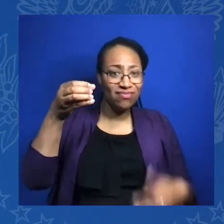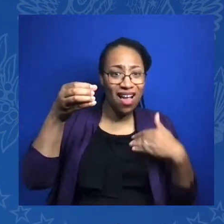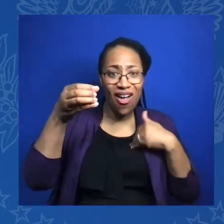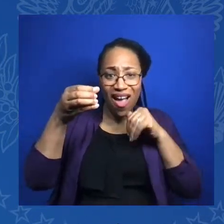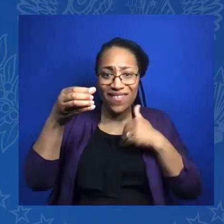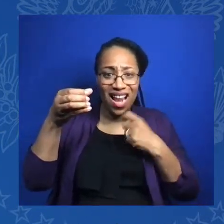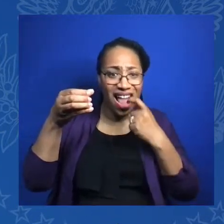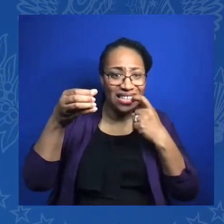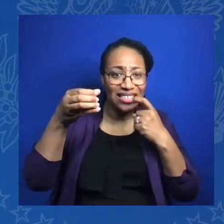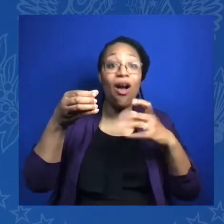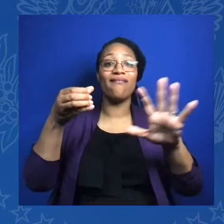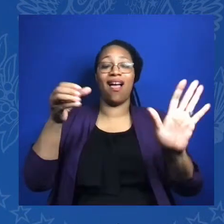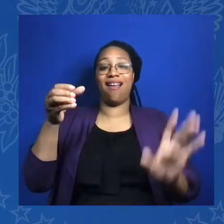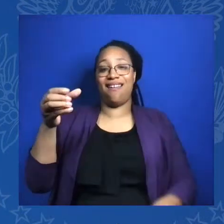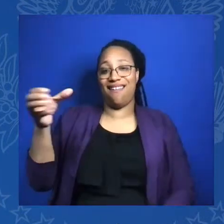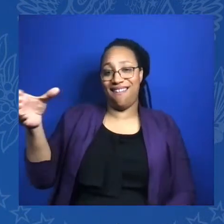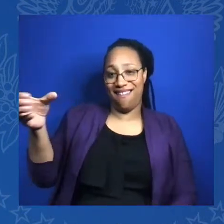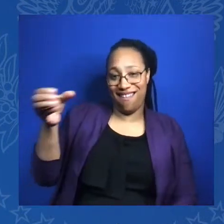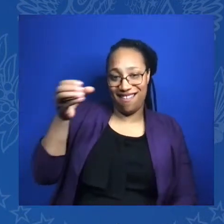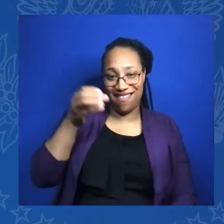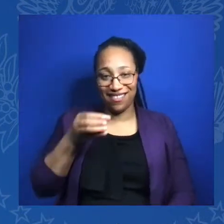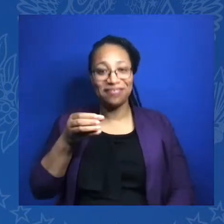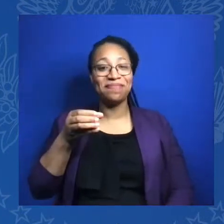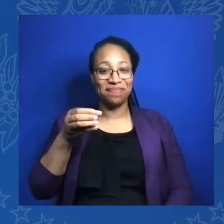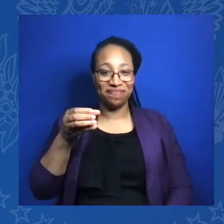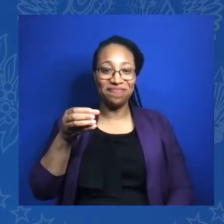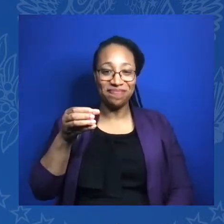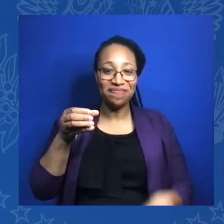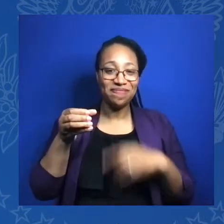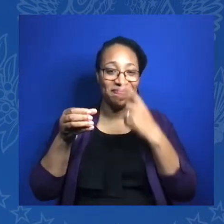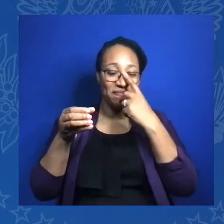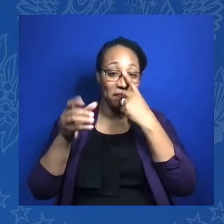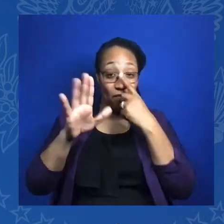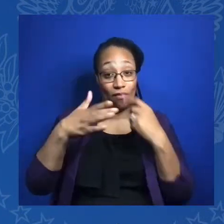My grandfather Ambrose Finnegan said, "If you ever make a toast without liquor, you got to hold it in your left hand."